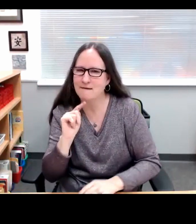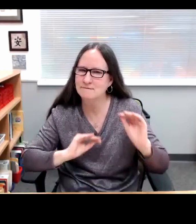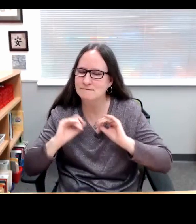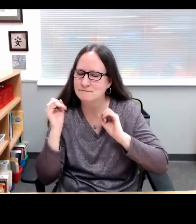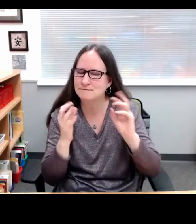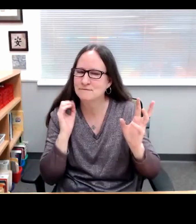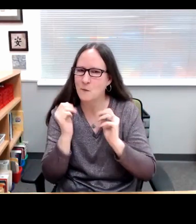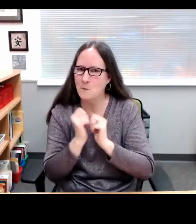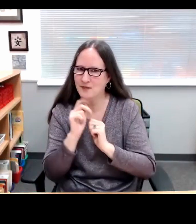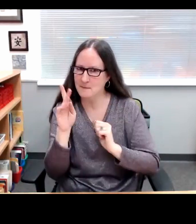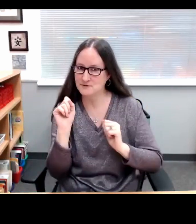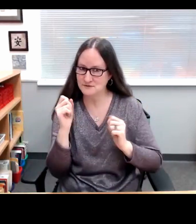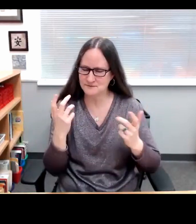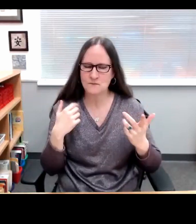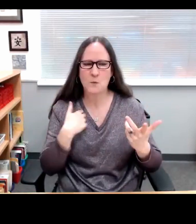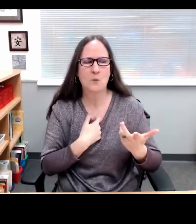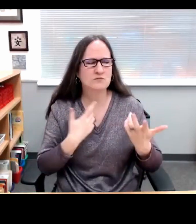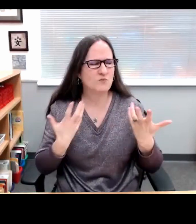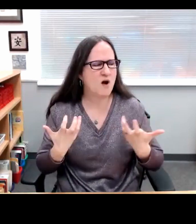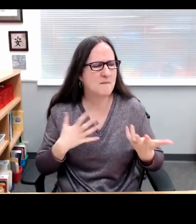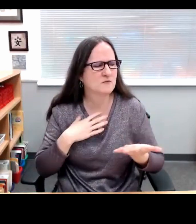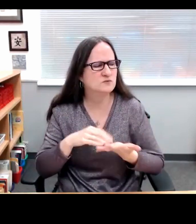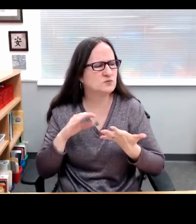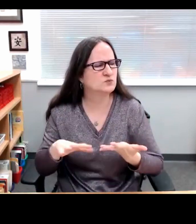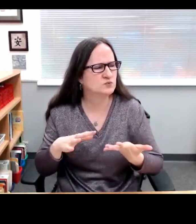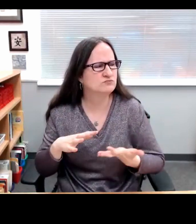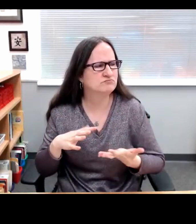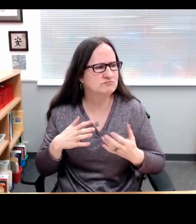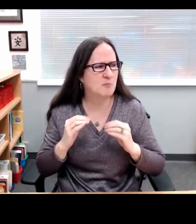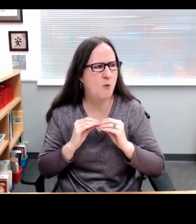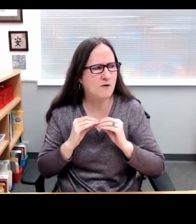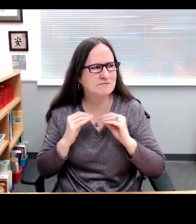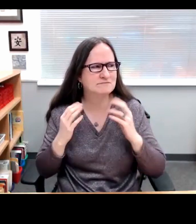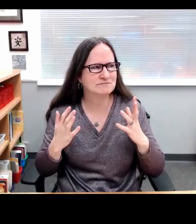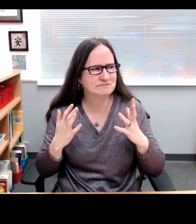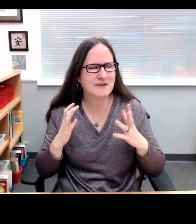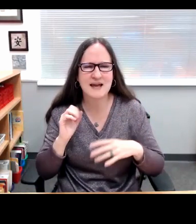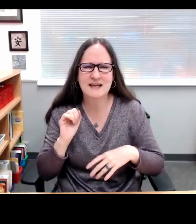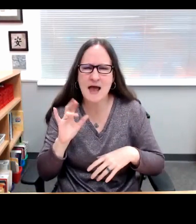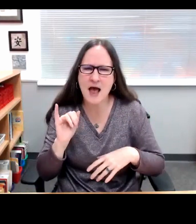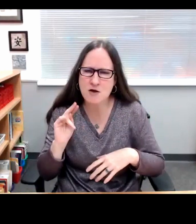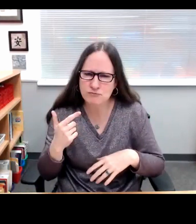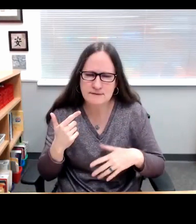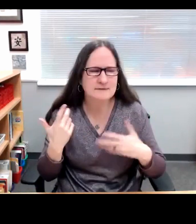be creative, and we come up with our own chants with KBS. And so I think my students